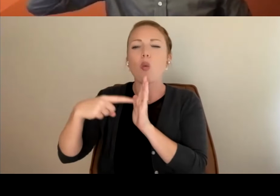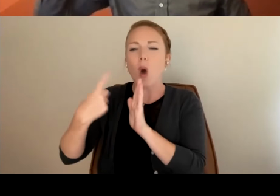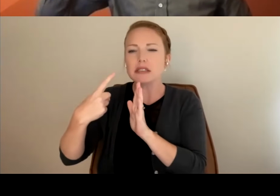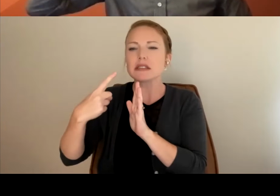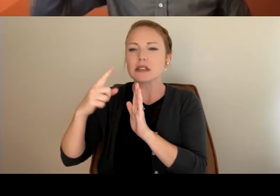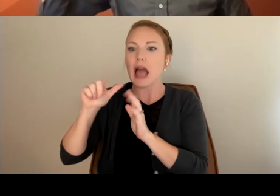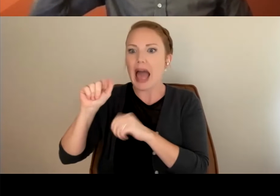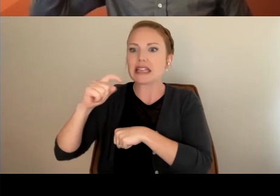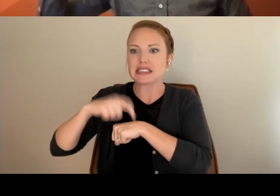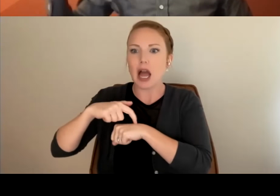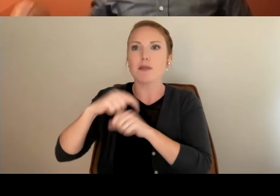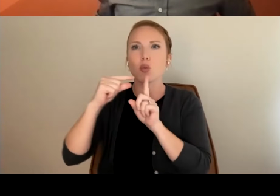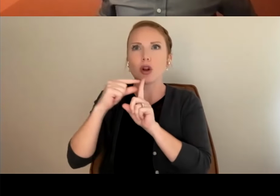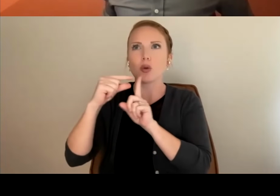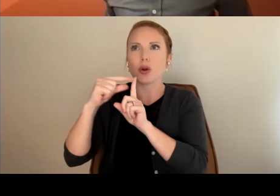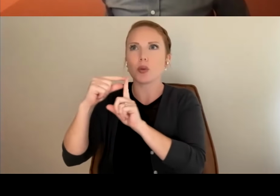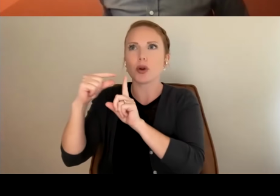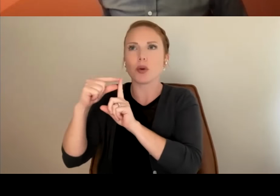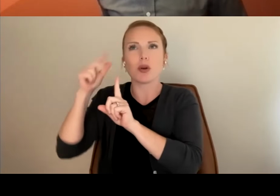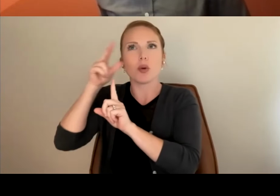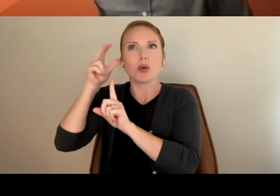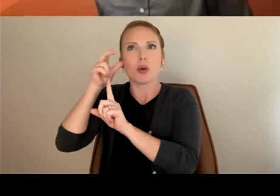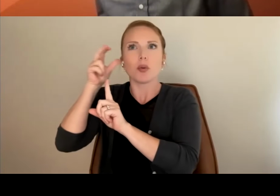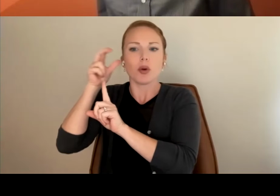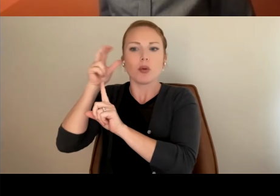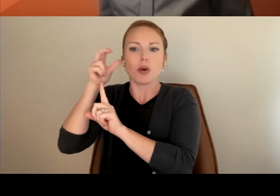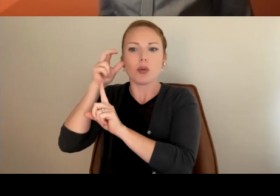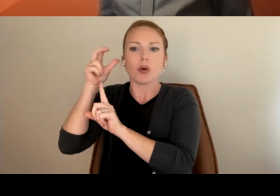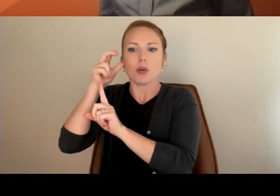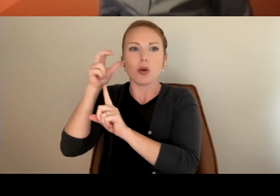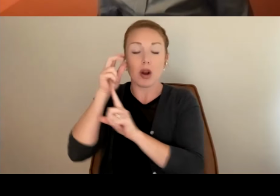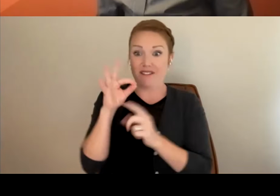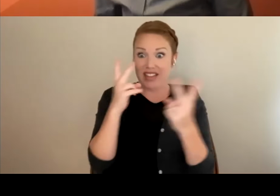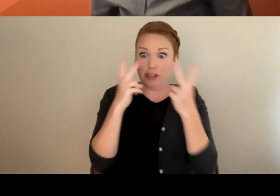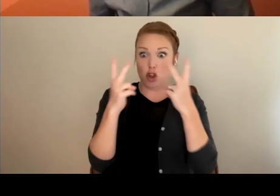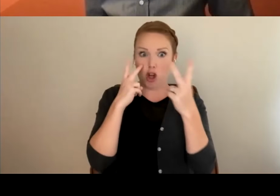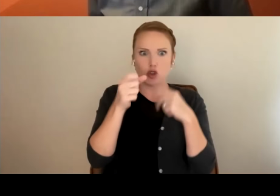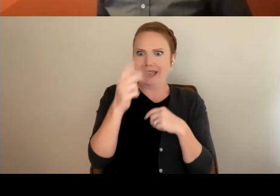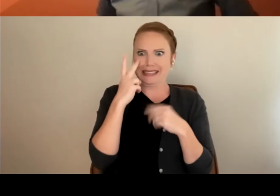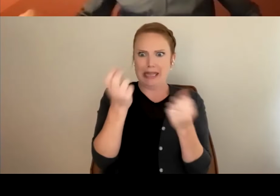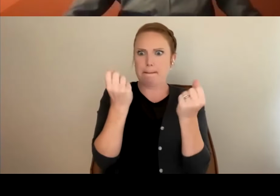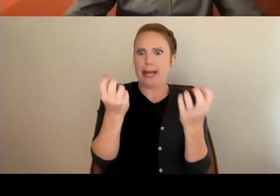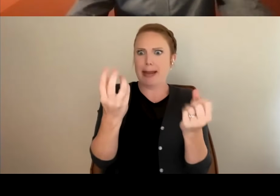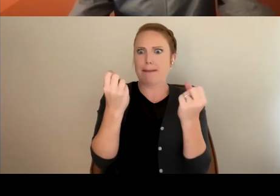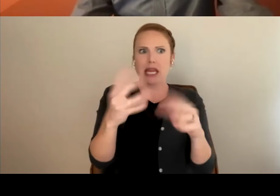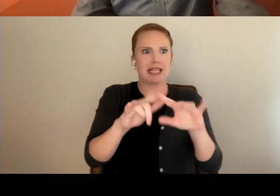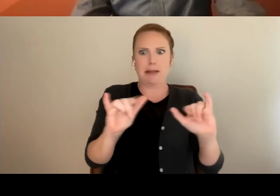one at a time in order from beginning to end. And so those are some considerations when